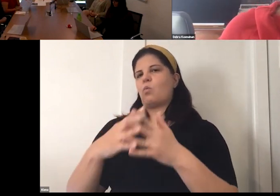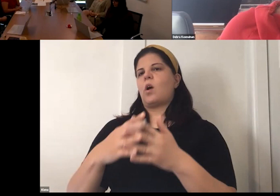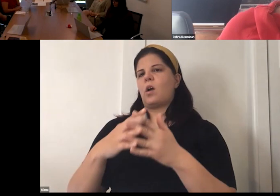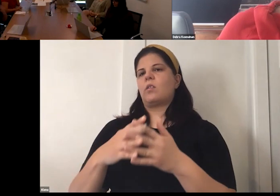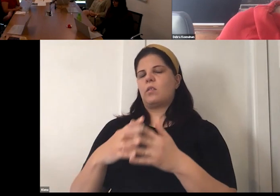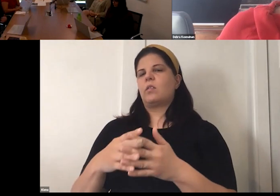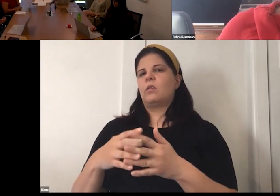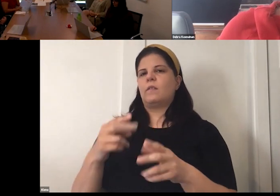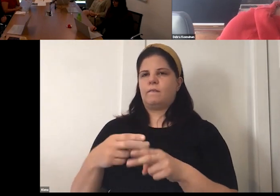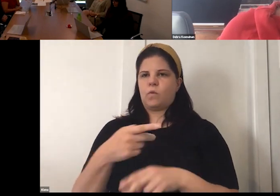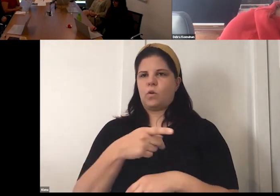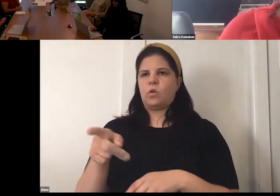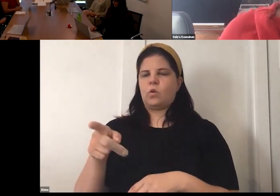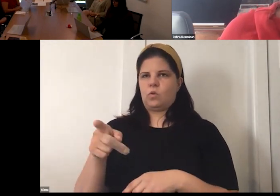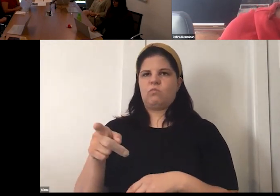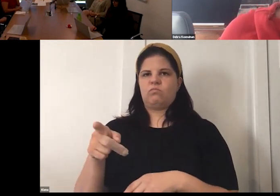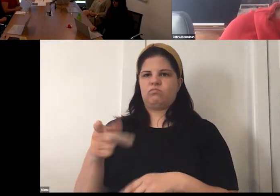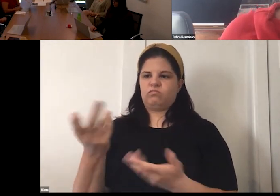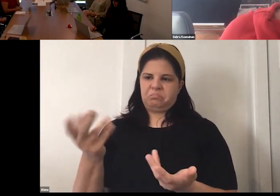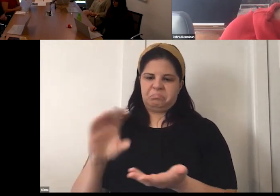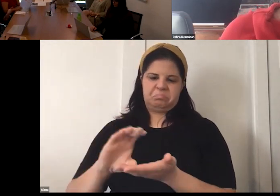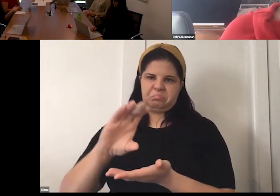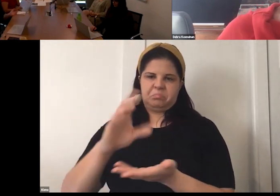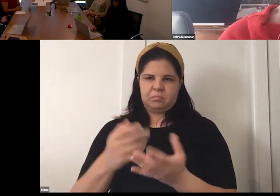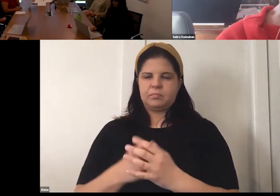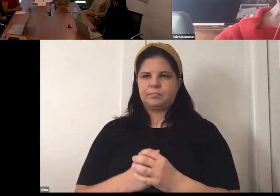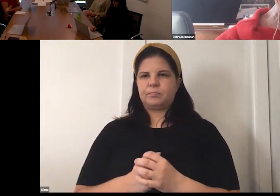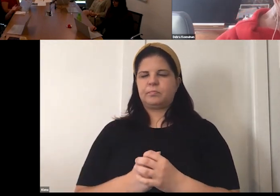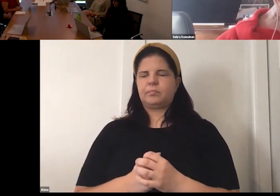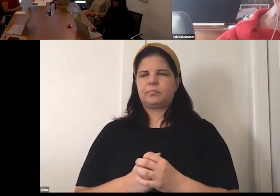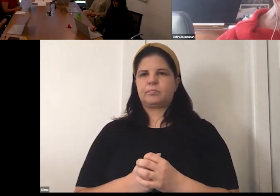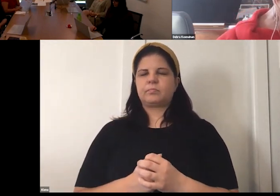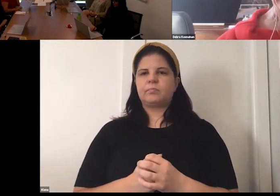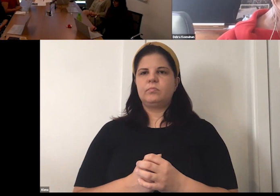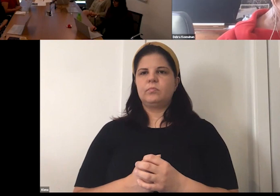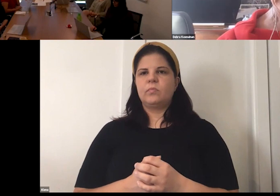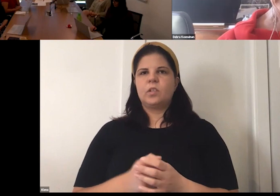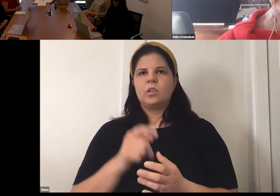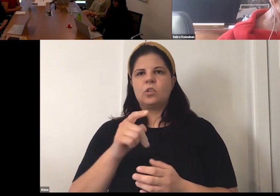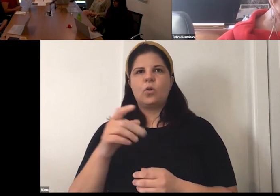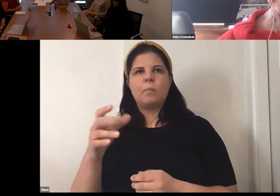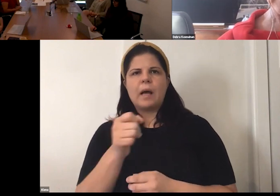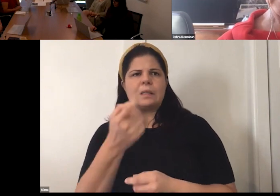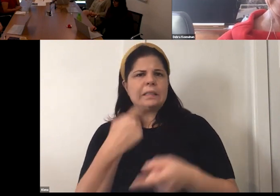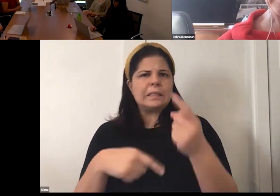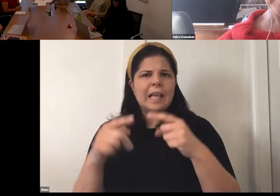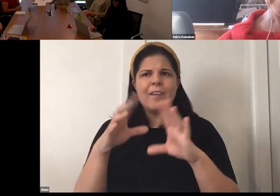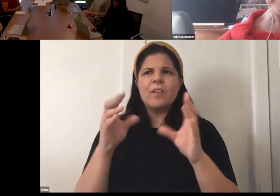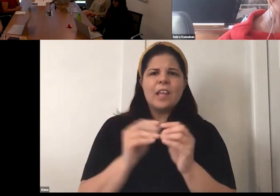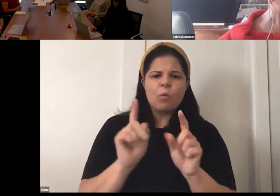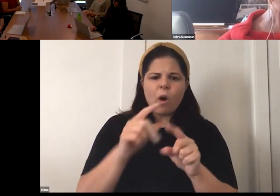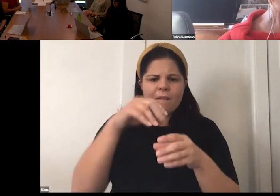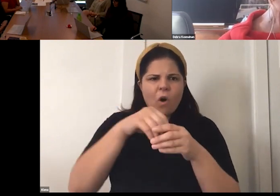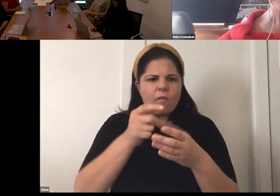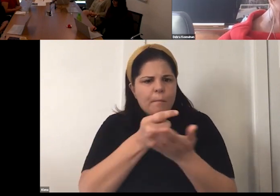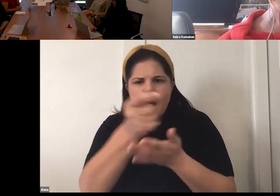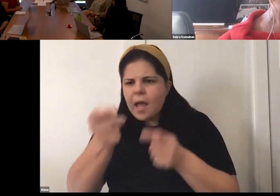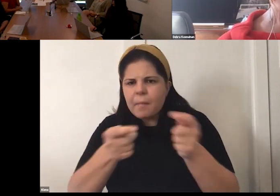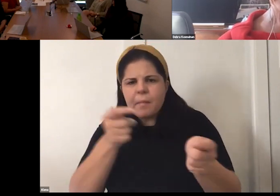It is a flat fee, but we don't need you to tell us what you're having for lunch.